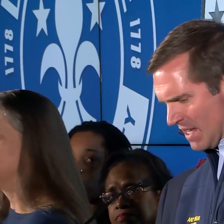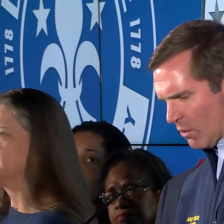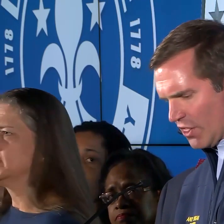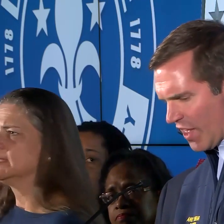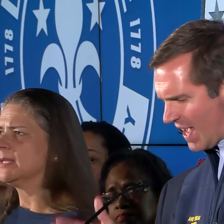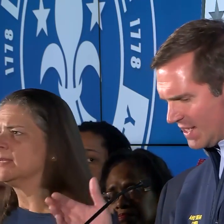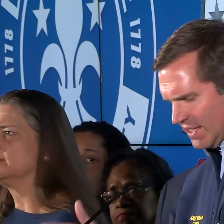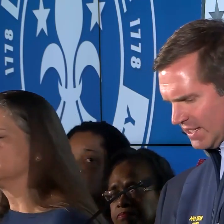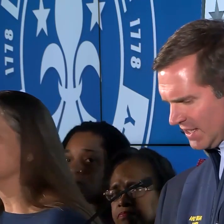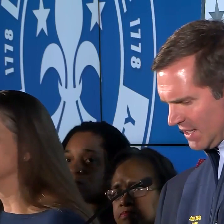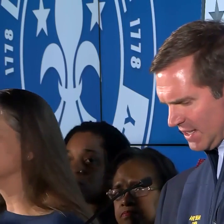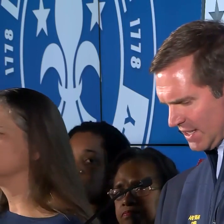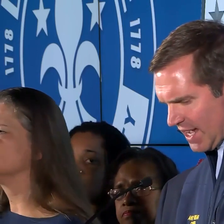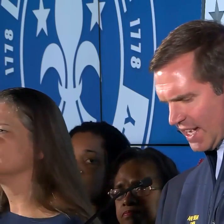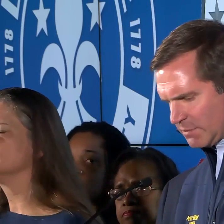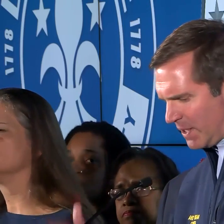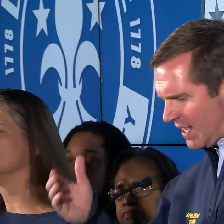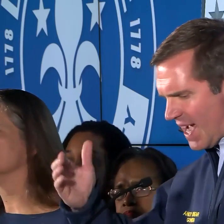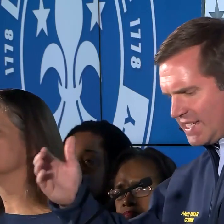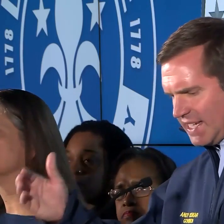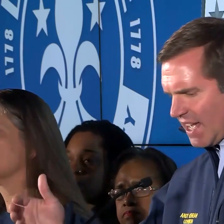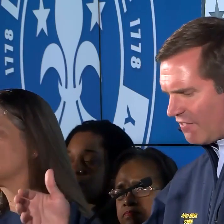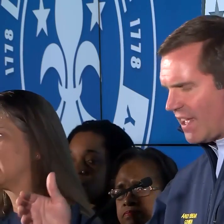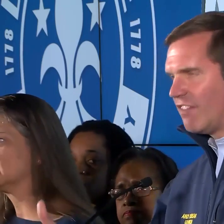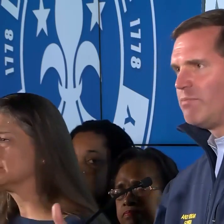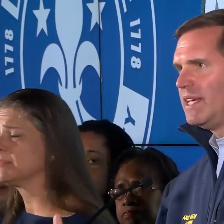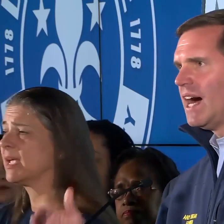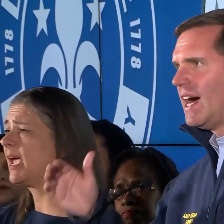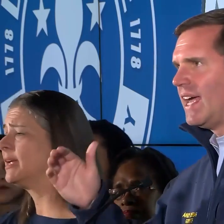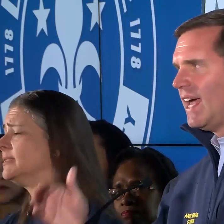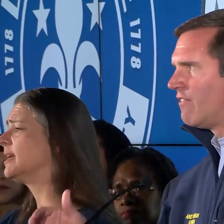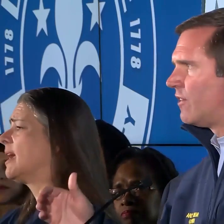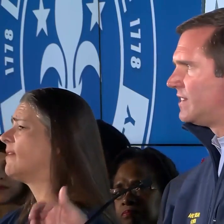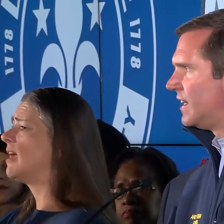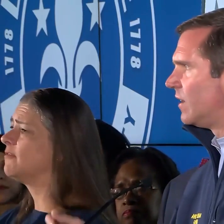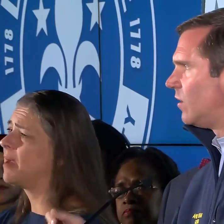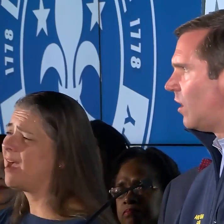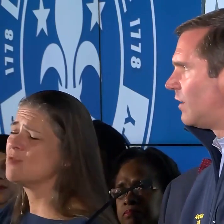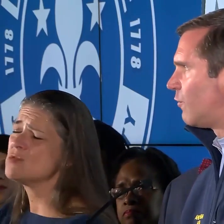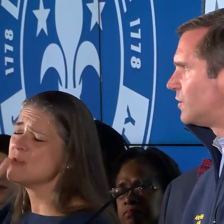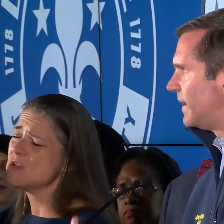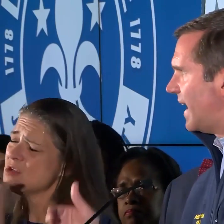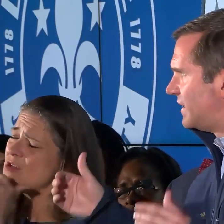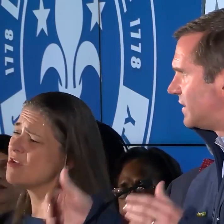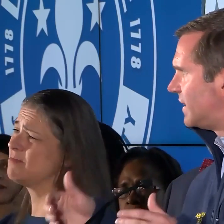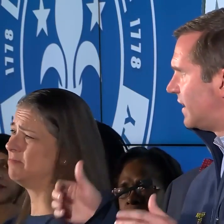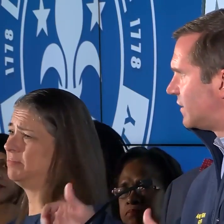I want to thank K S P *** F F B. Every single law enforcement agency that is